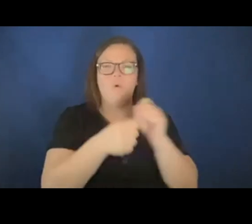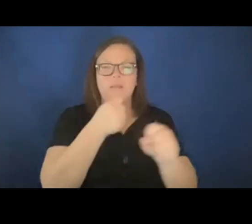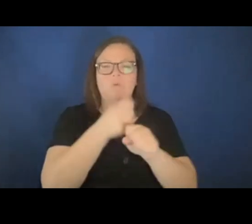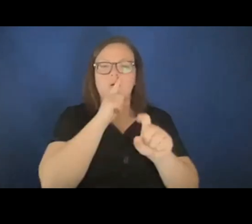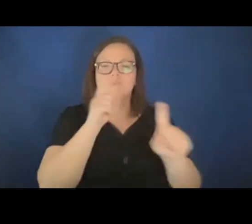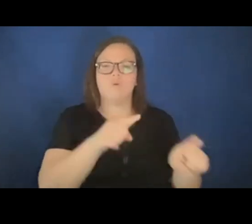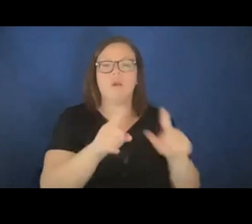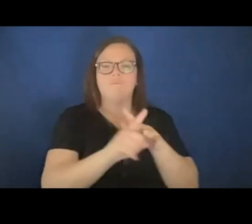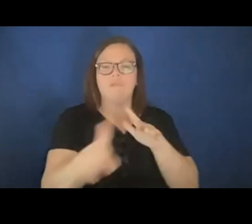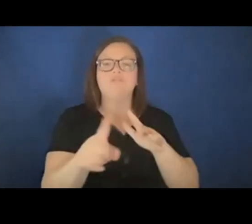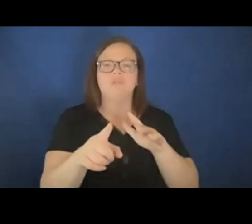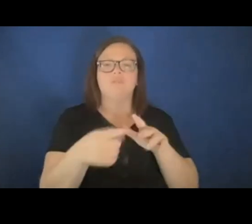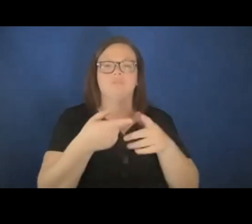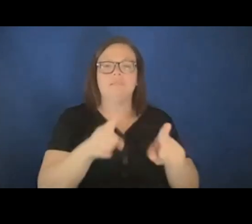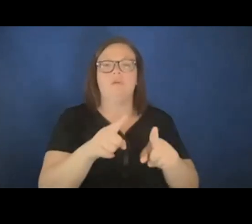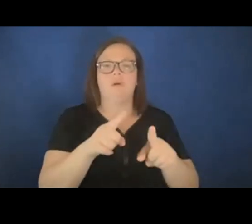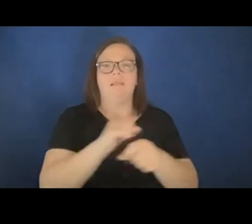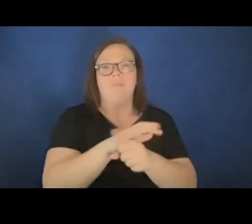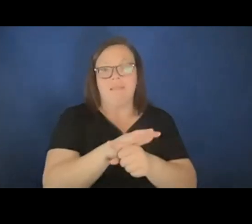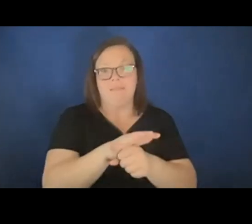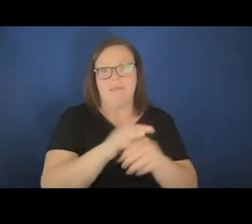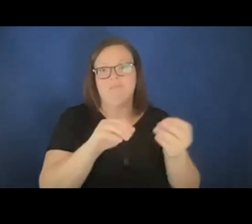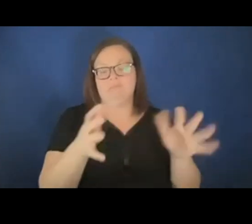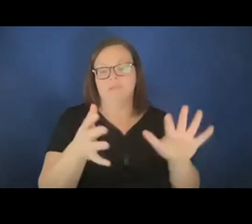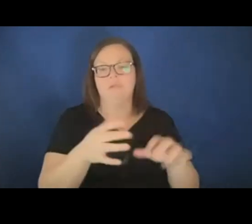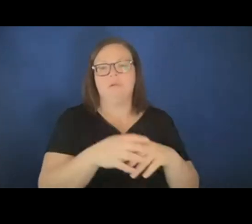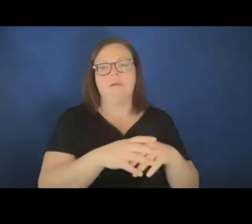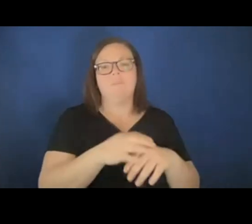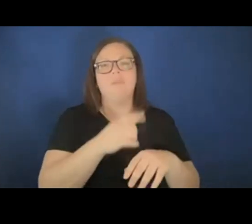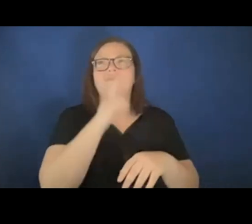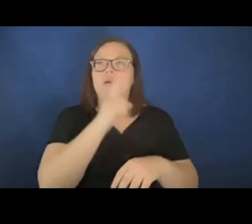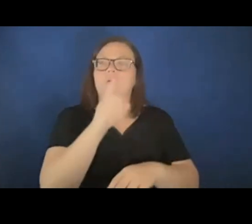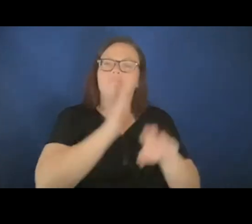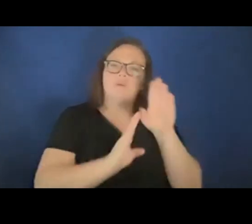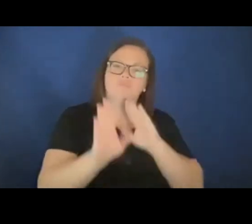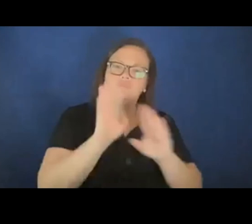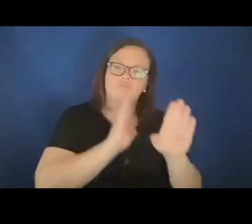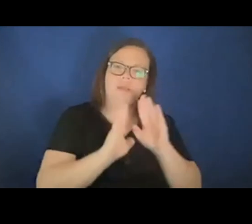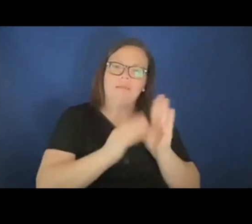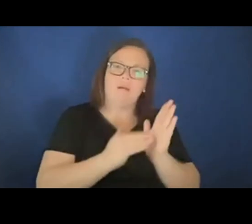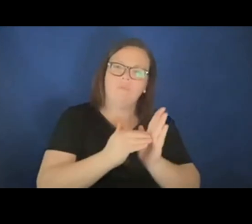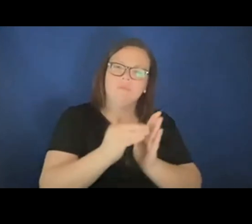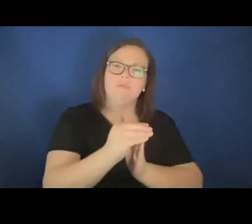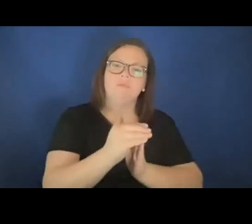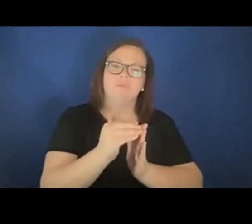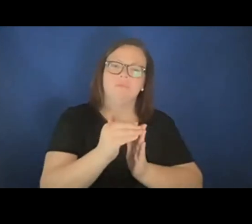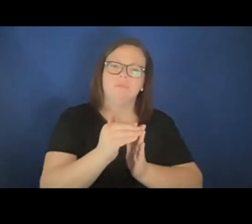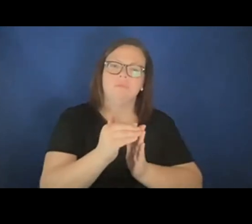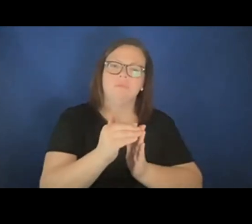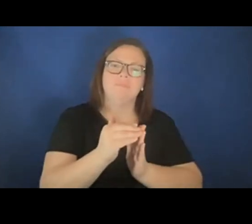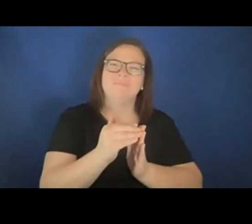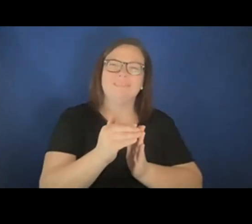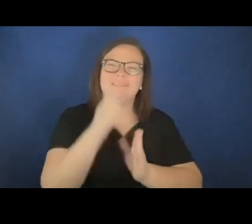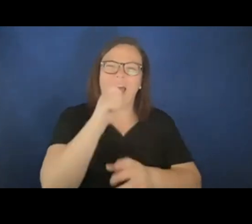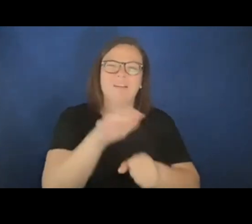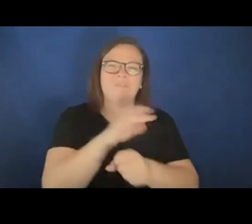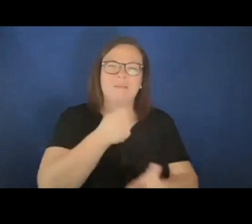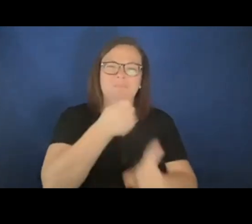the pandemic and I was really frustrated often by just the lack of impact we were having,